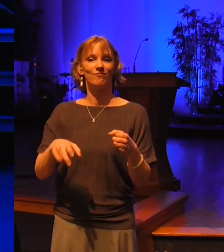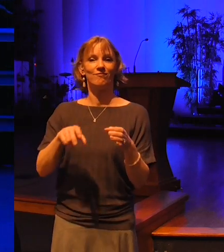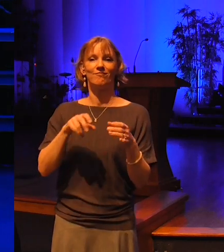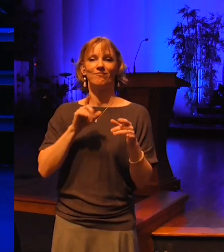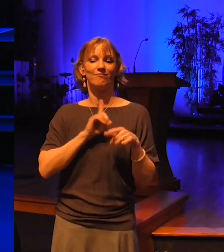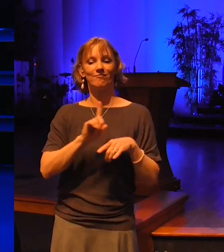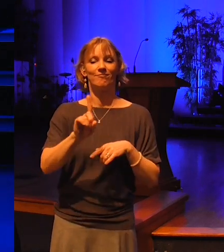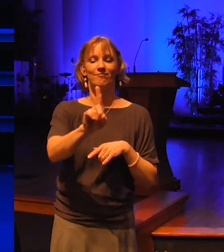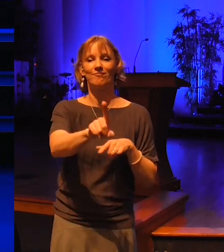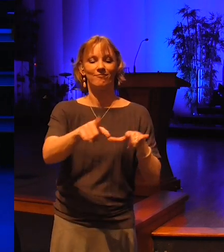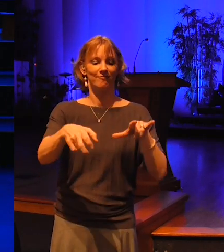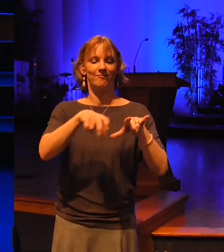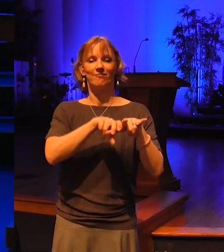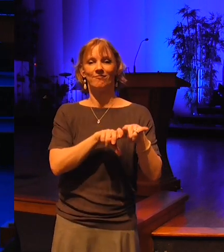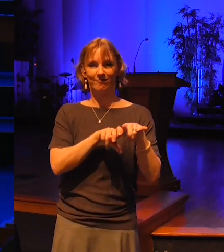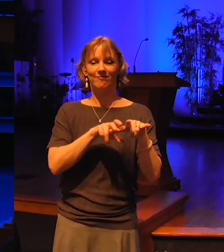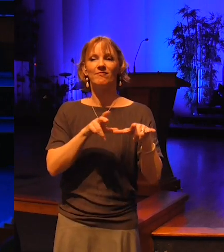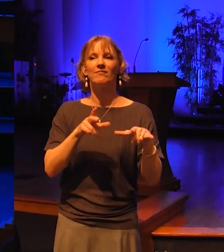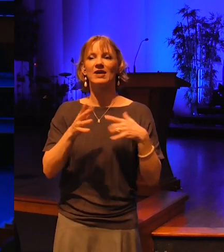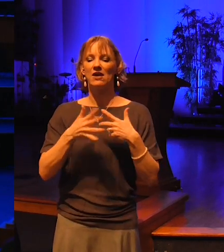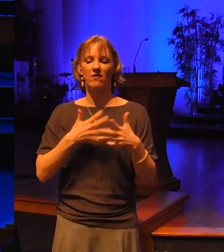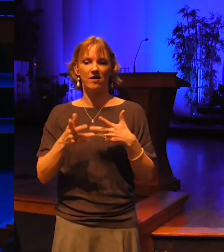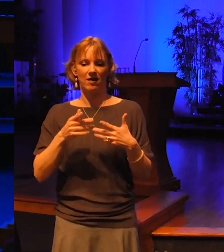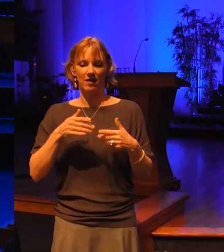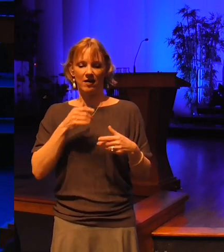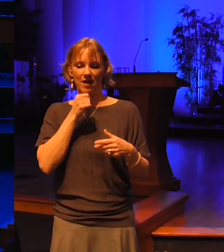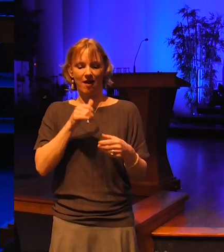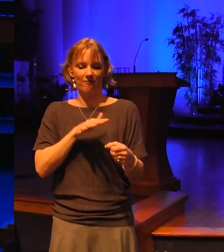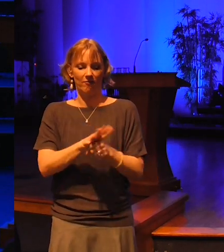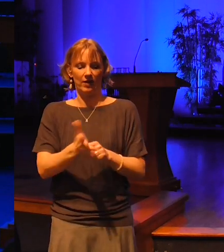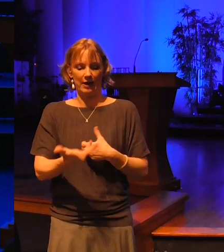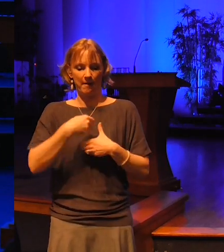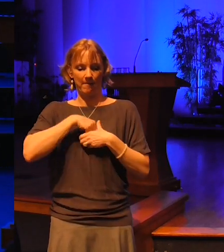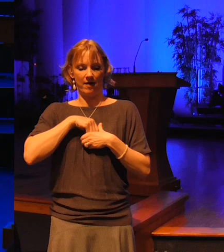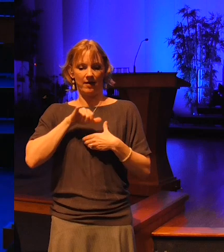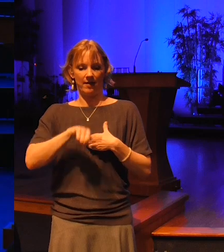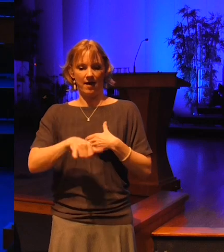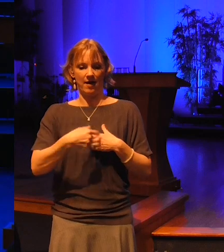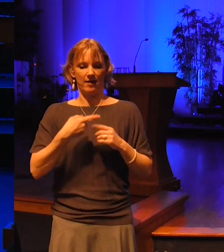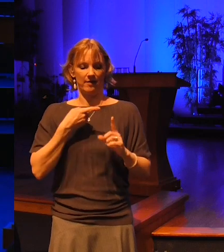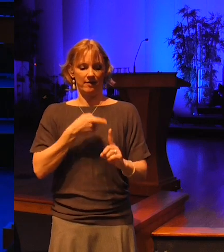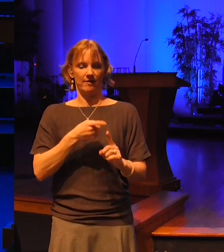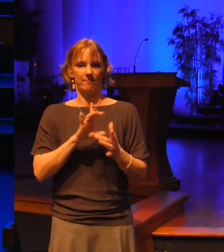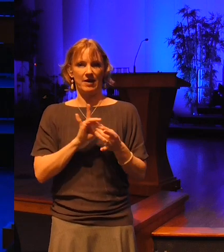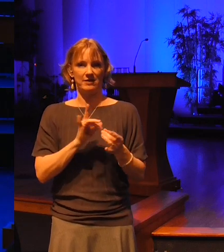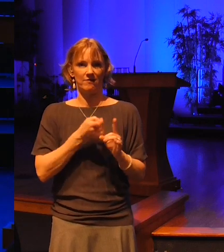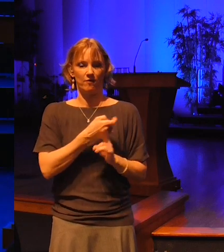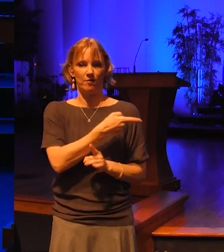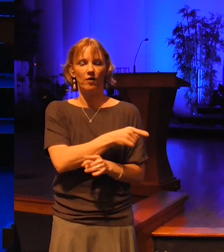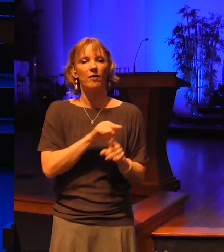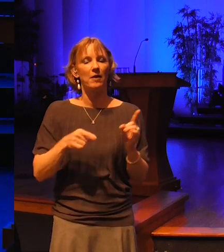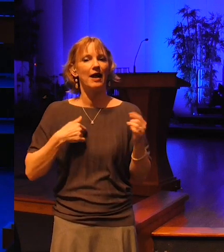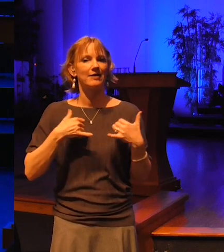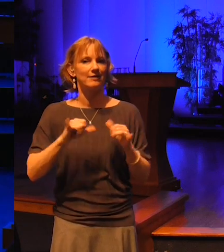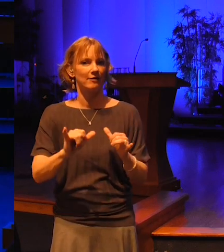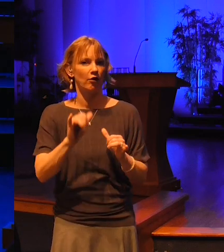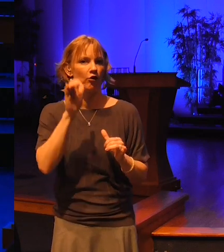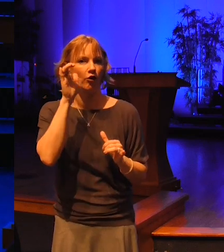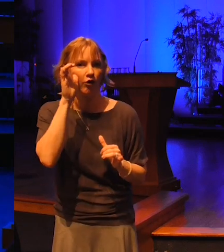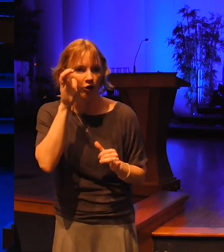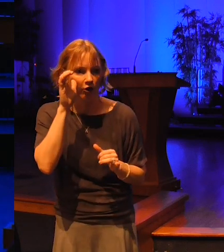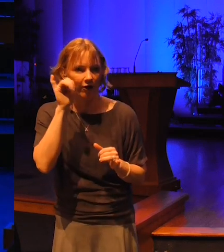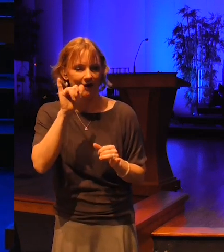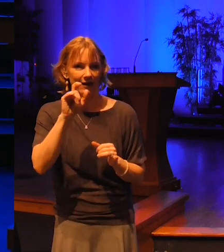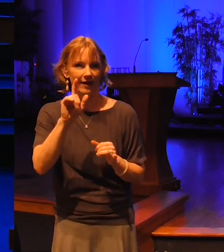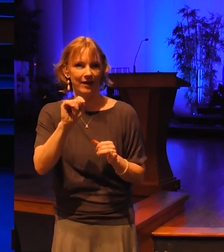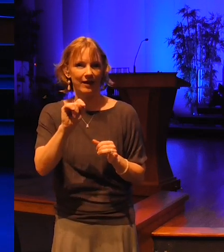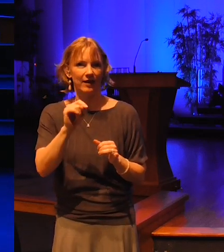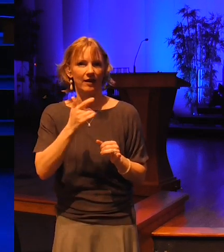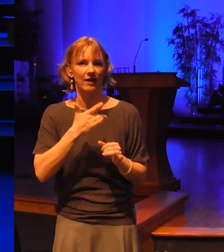embodied the message I heard it i heard it what a painful thing to